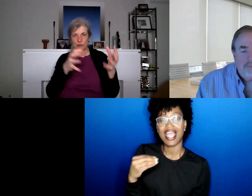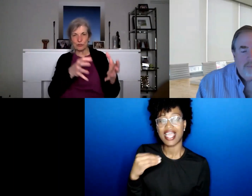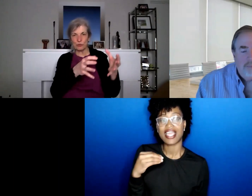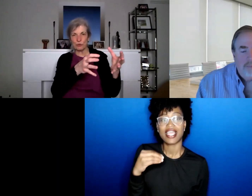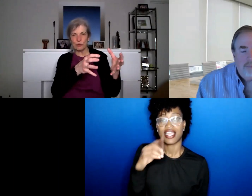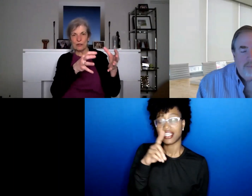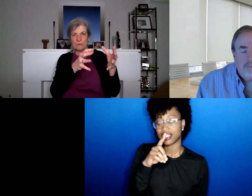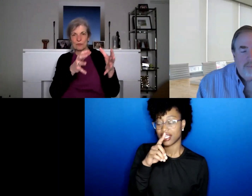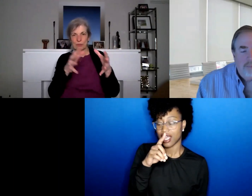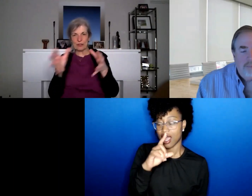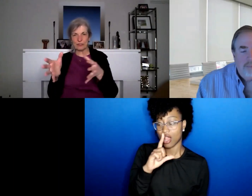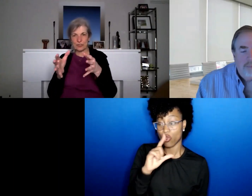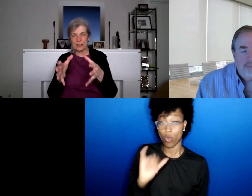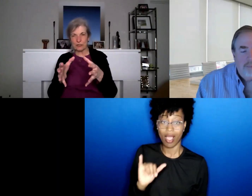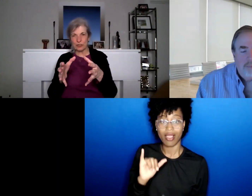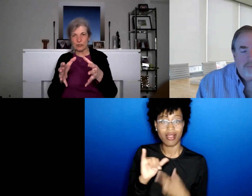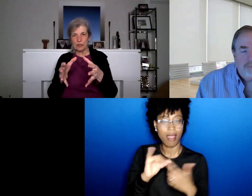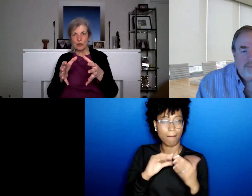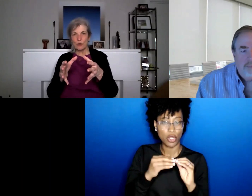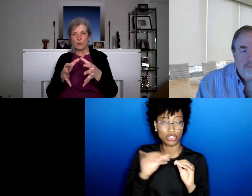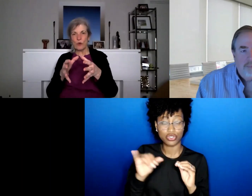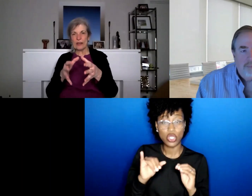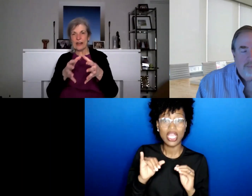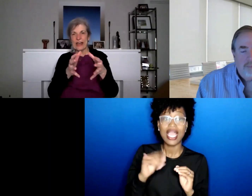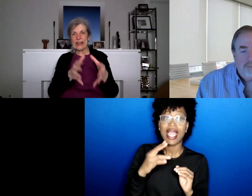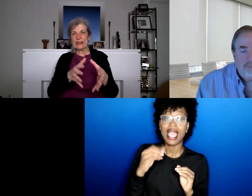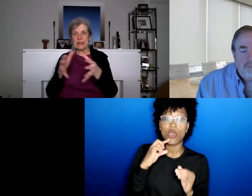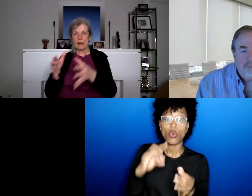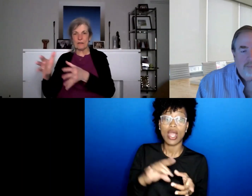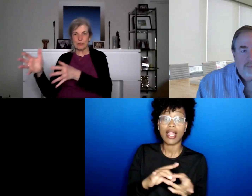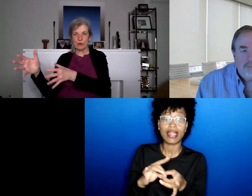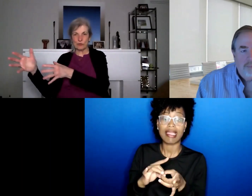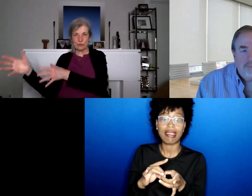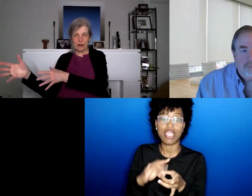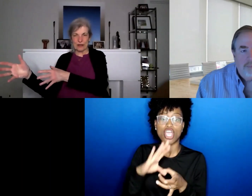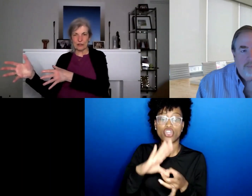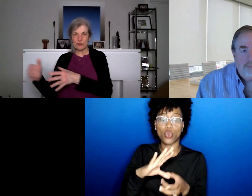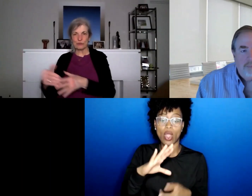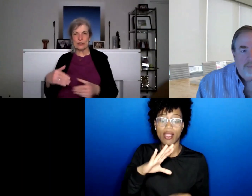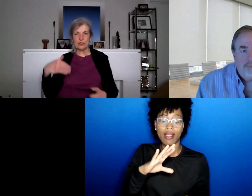to the presentation. 06:28:41 When any of those products reach